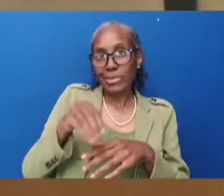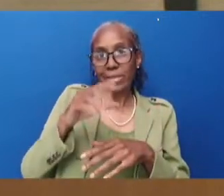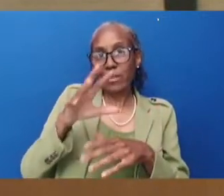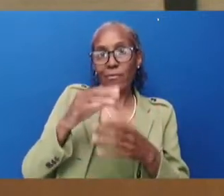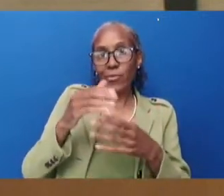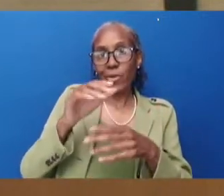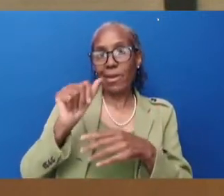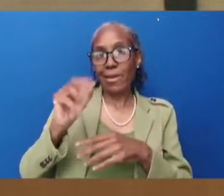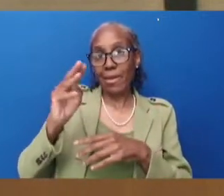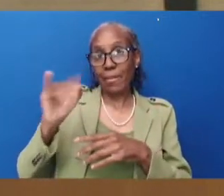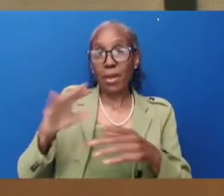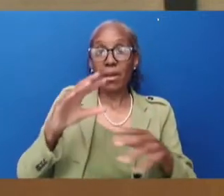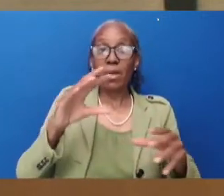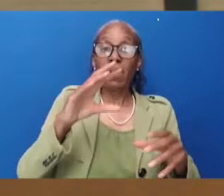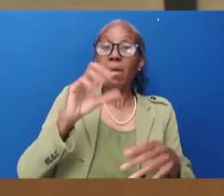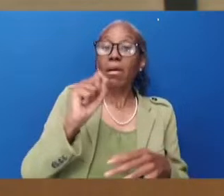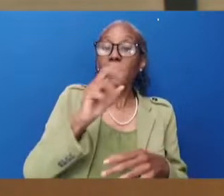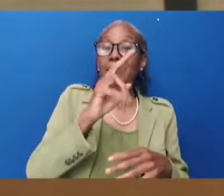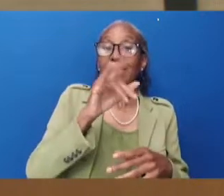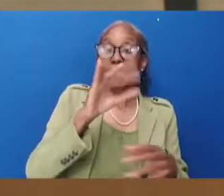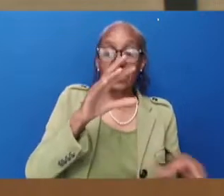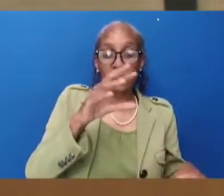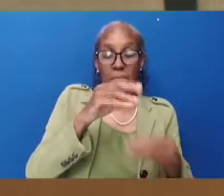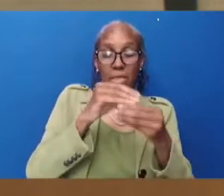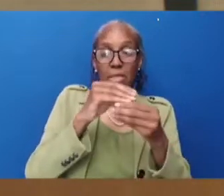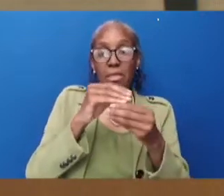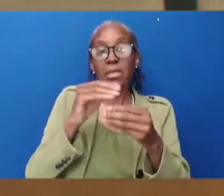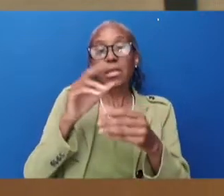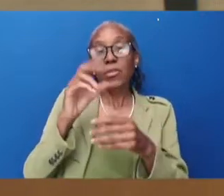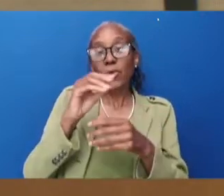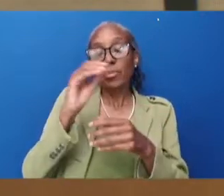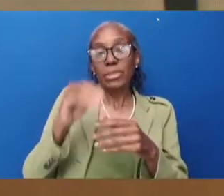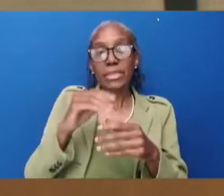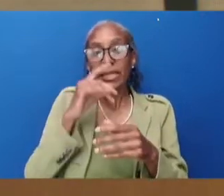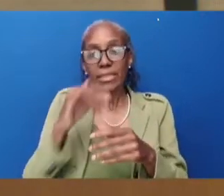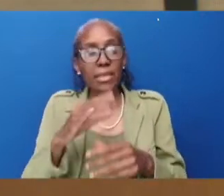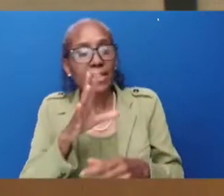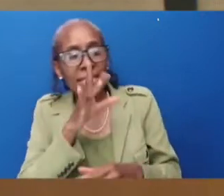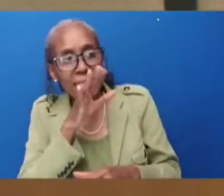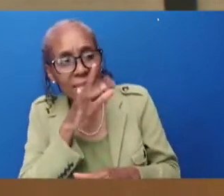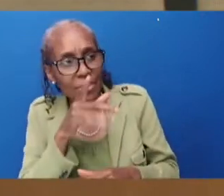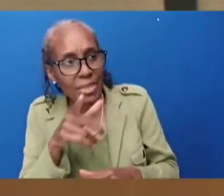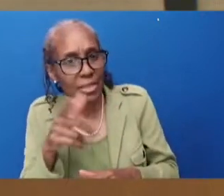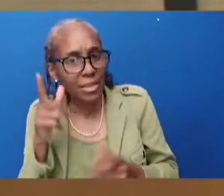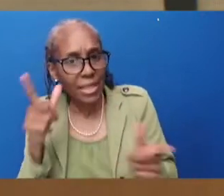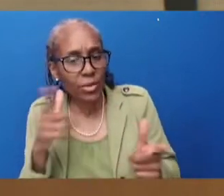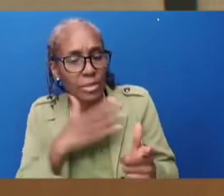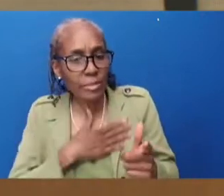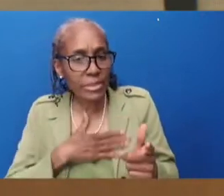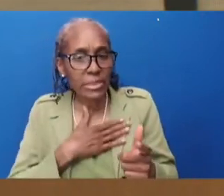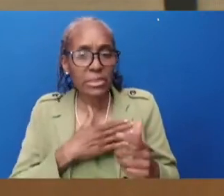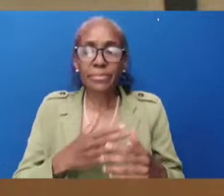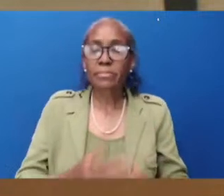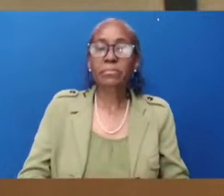PERCENTAGE OF YOUR AREA MEDIAN